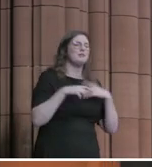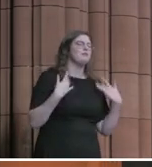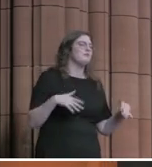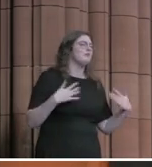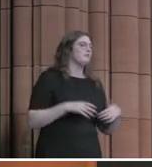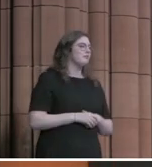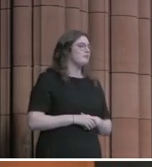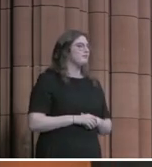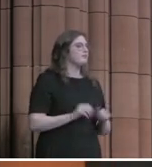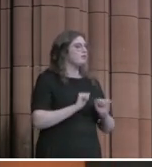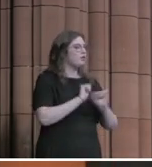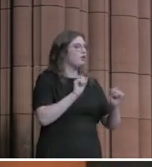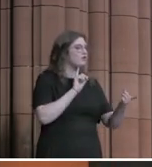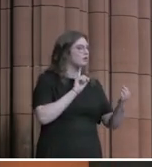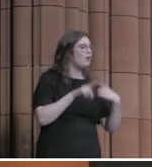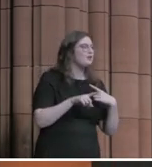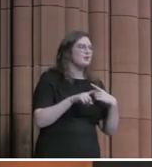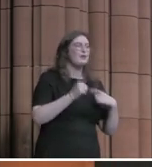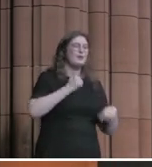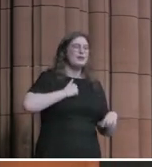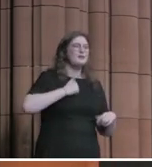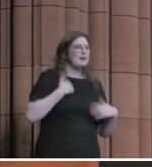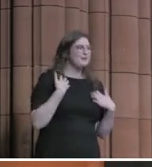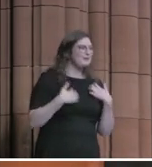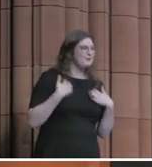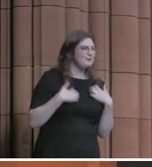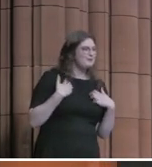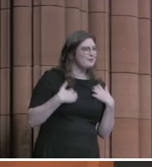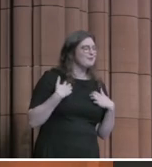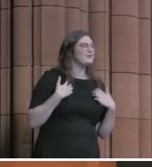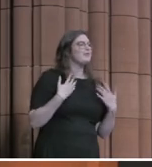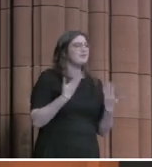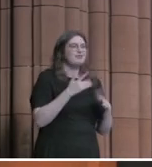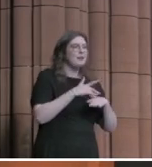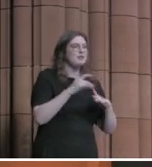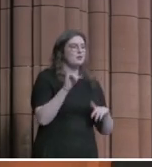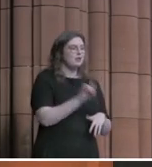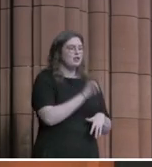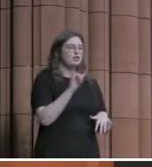is anticipated with eagerness. And it doesn't matter what field you're in, the planet needs you.